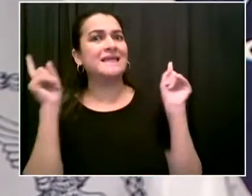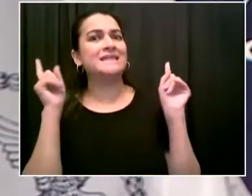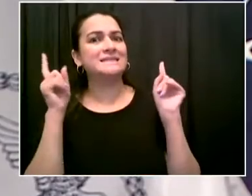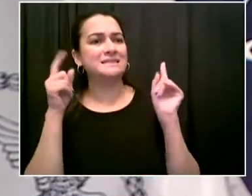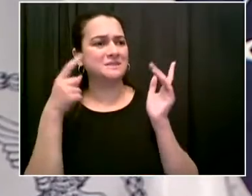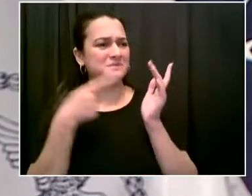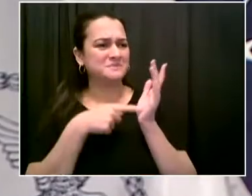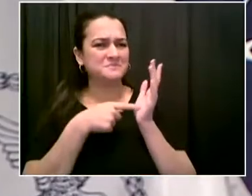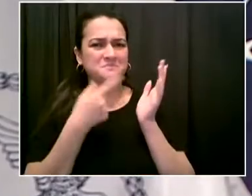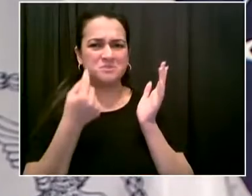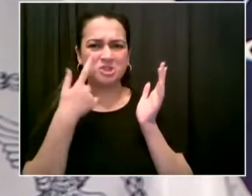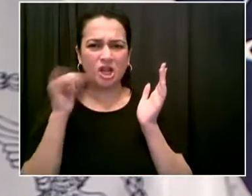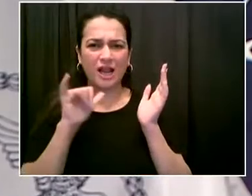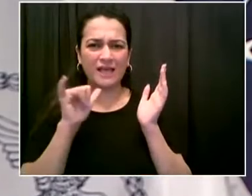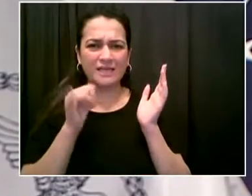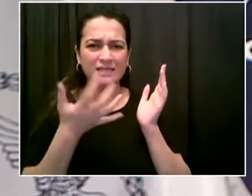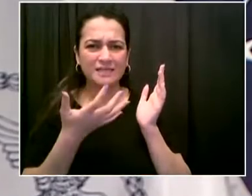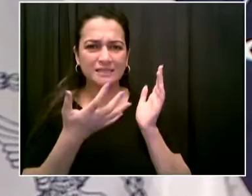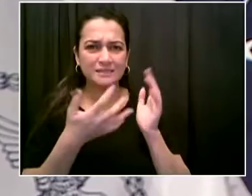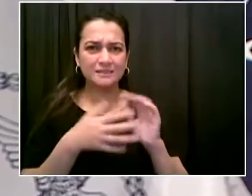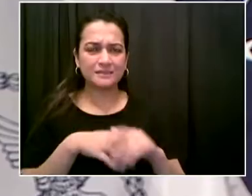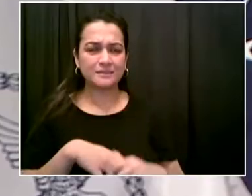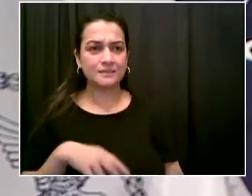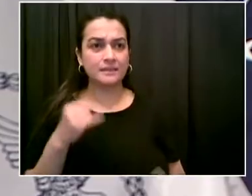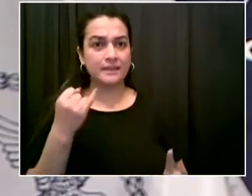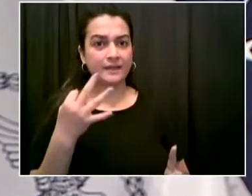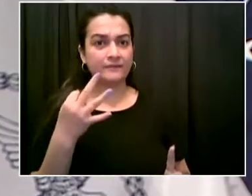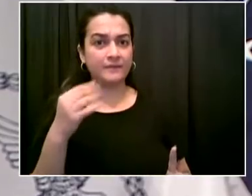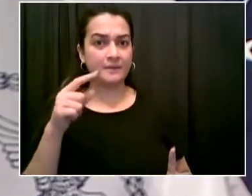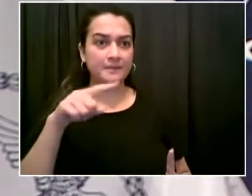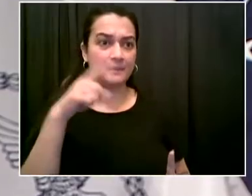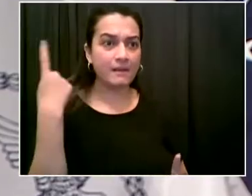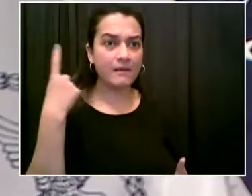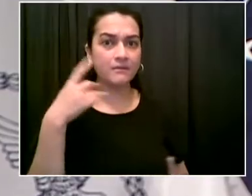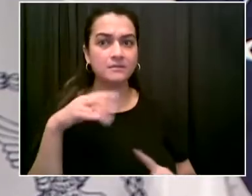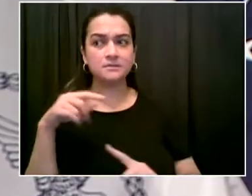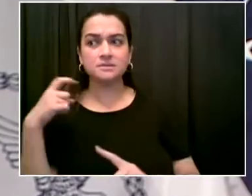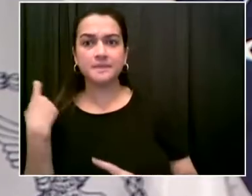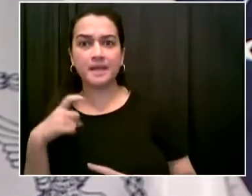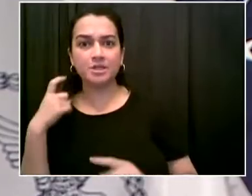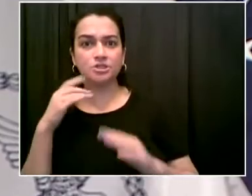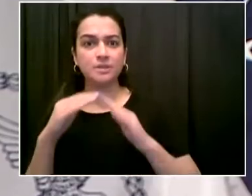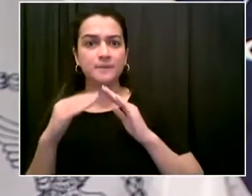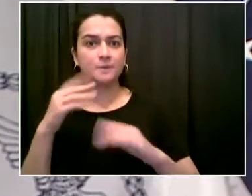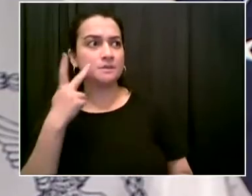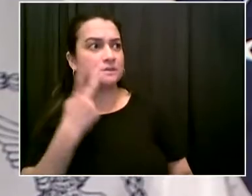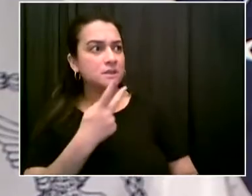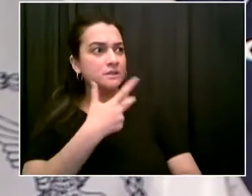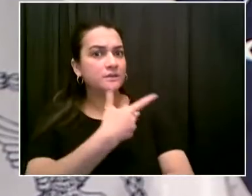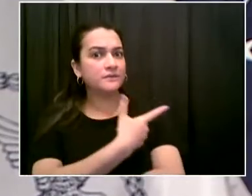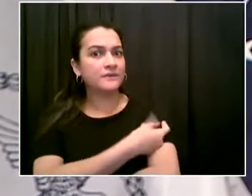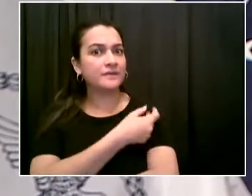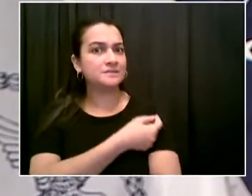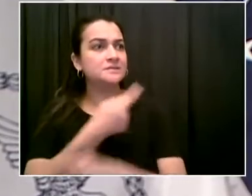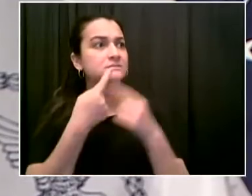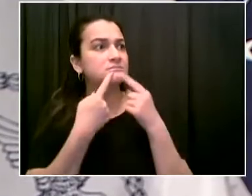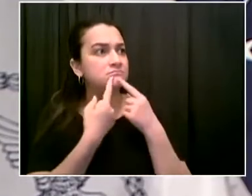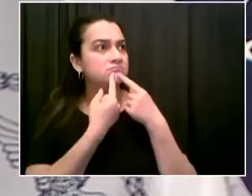METHODICAL WORK, WHAT DOES SUCCESS LOOK LIKE, WHAT IS THE NUMBER WHERE YOU'RE GOING TO